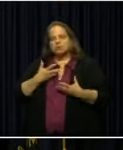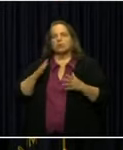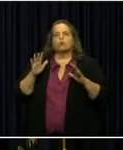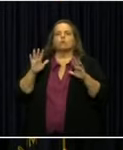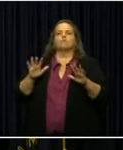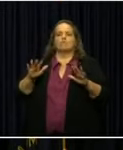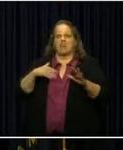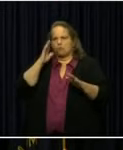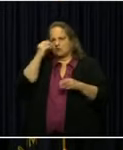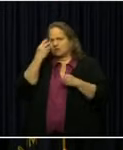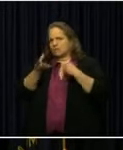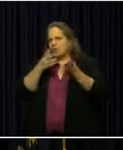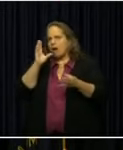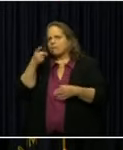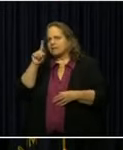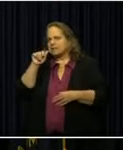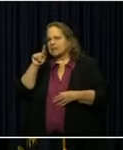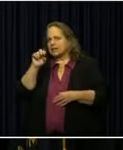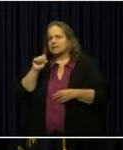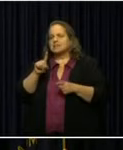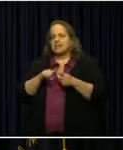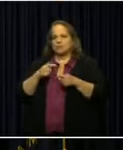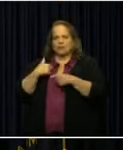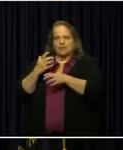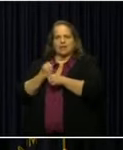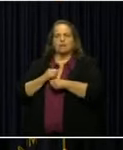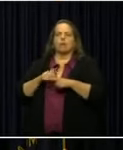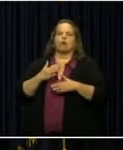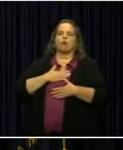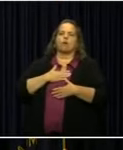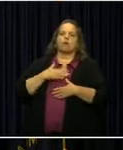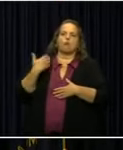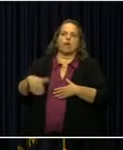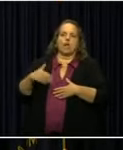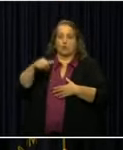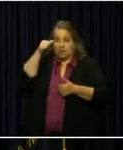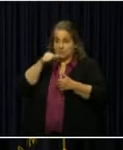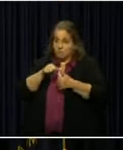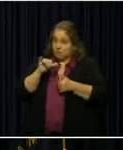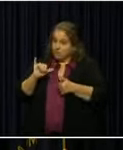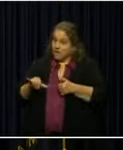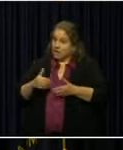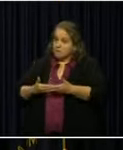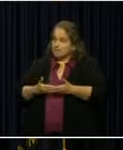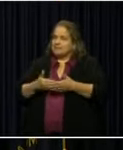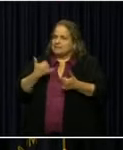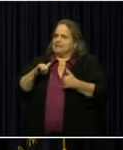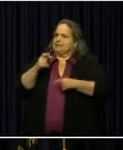EIGHT NEW DEATHS. WE CONTINUE TO LOSE PEOPLE TO